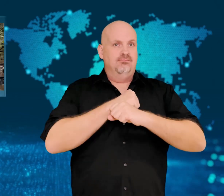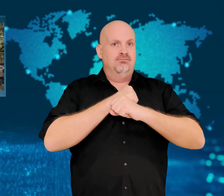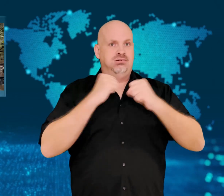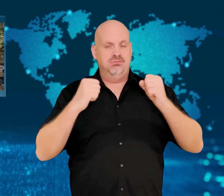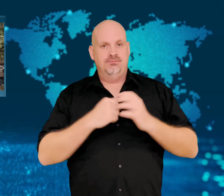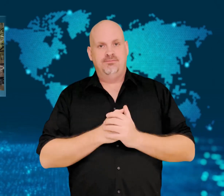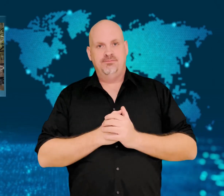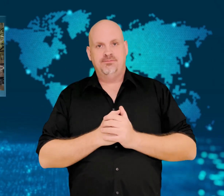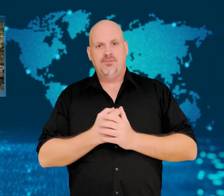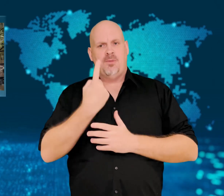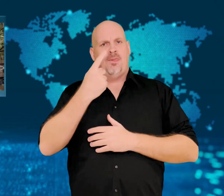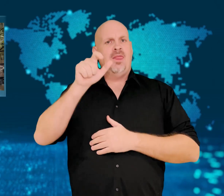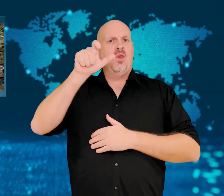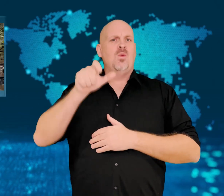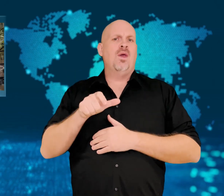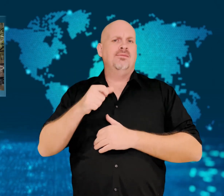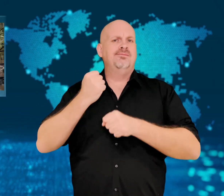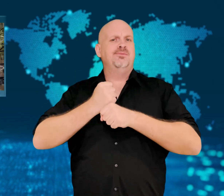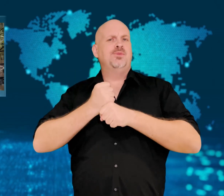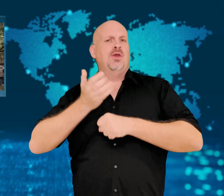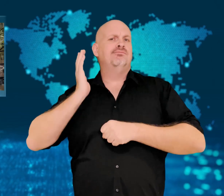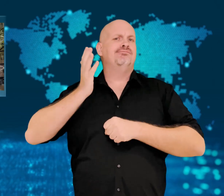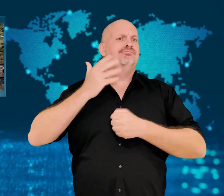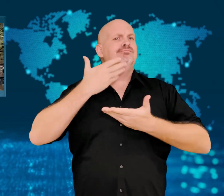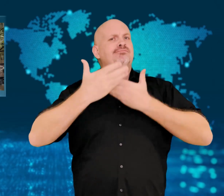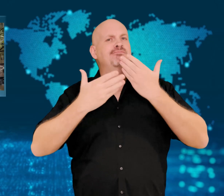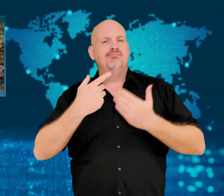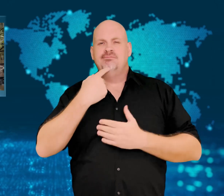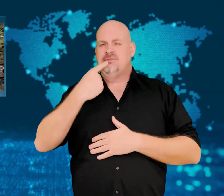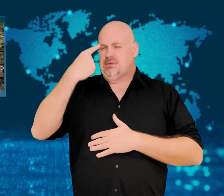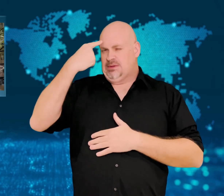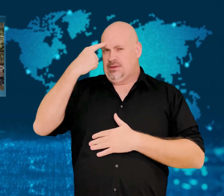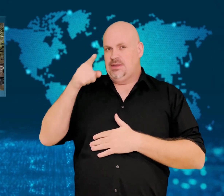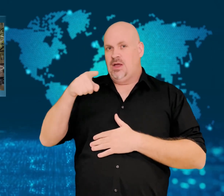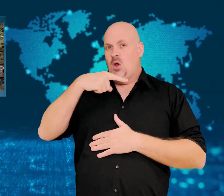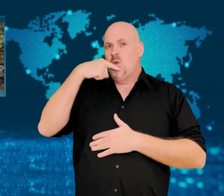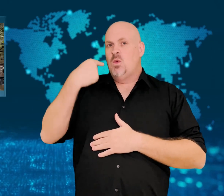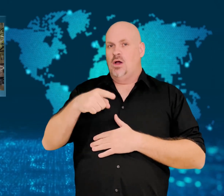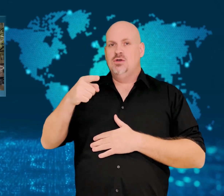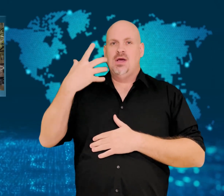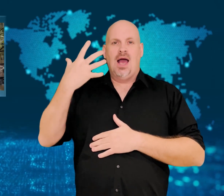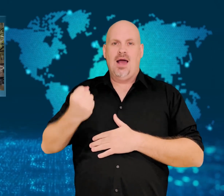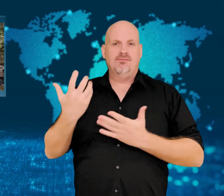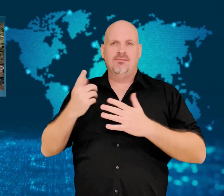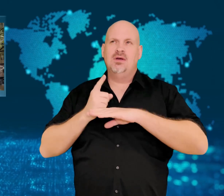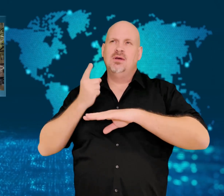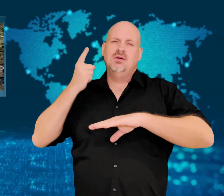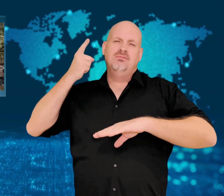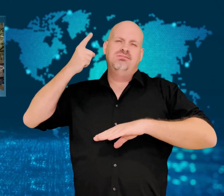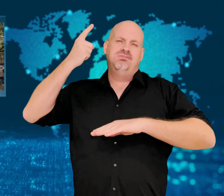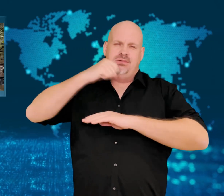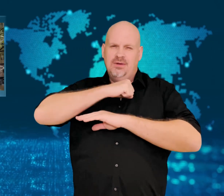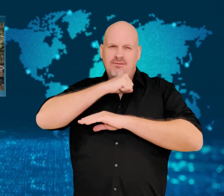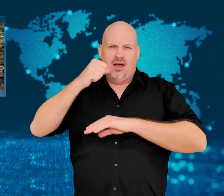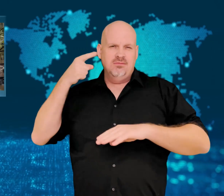The city's residents were surprised by the attack because air raid sirens didn't go off.